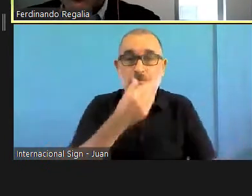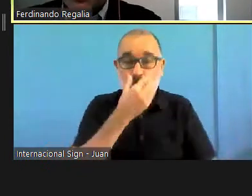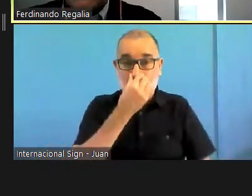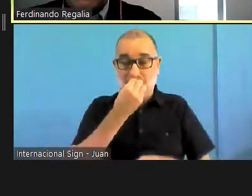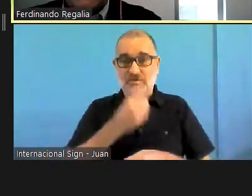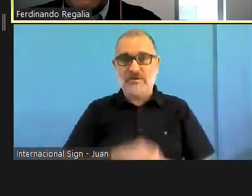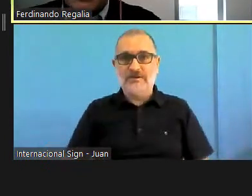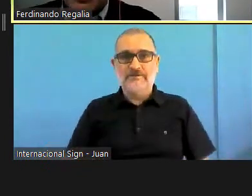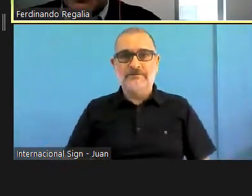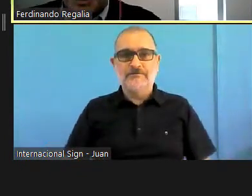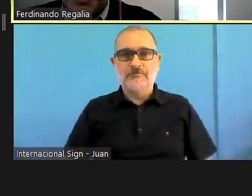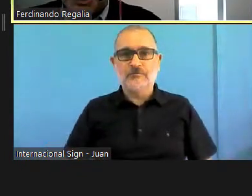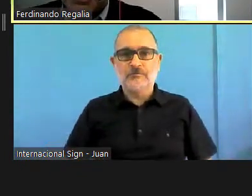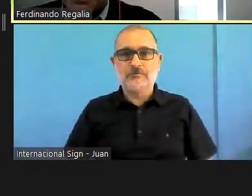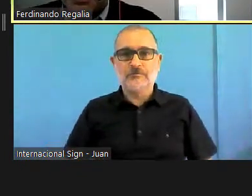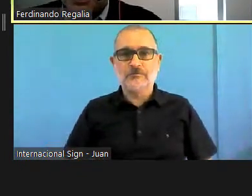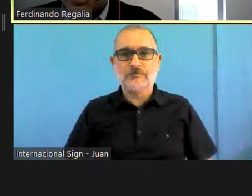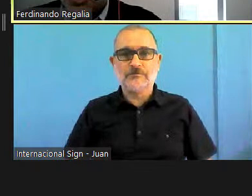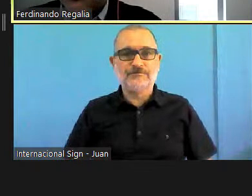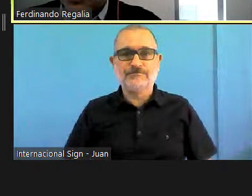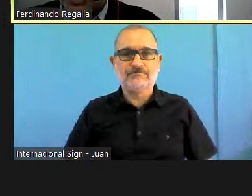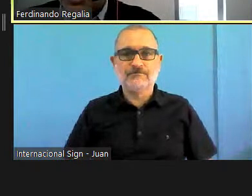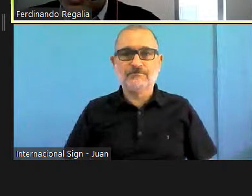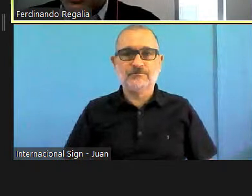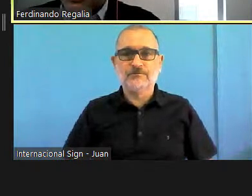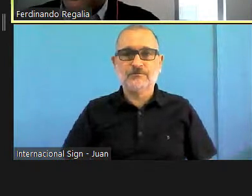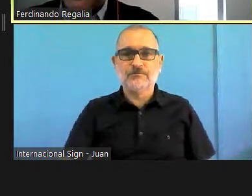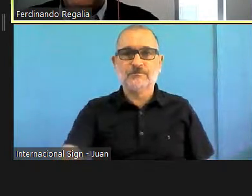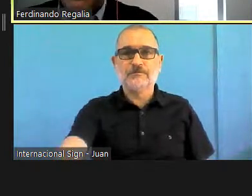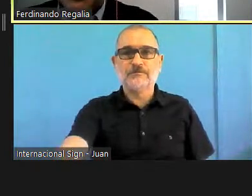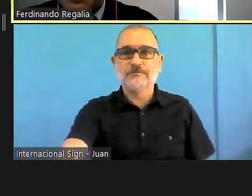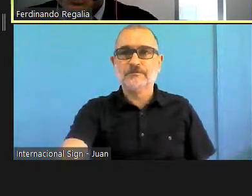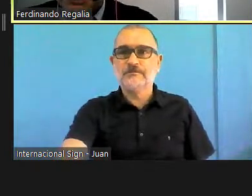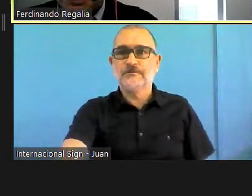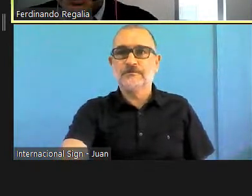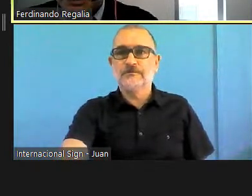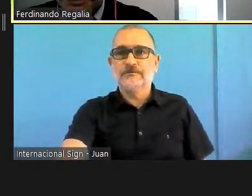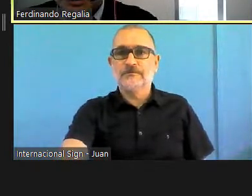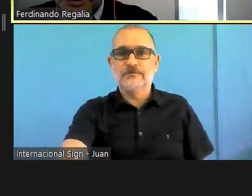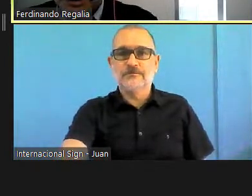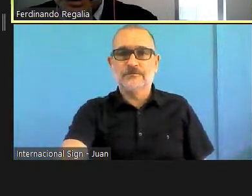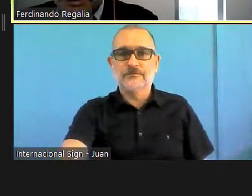is in the early stages of diabetes or vulnerable to cardiovascular disease.